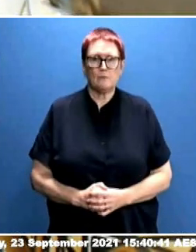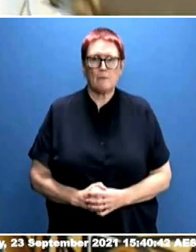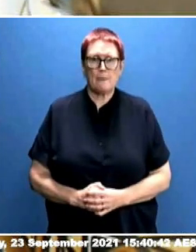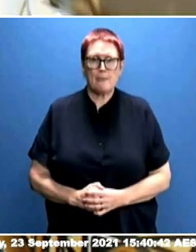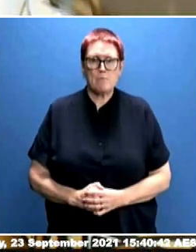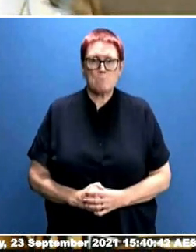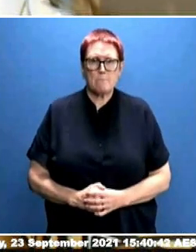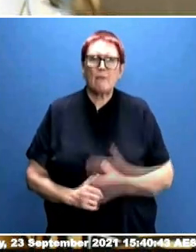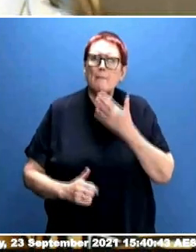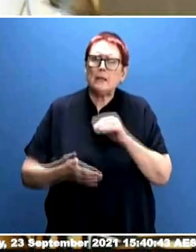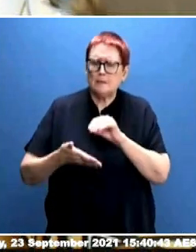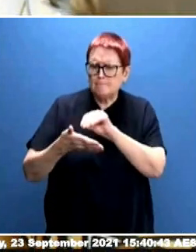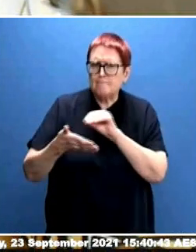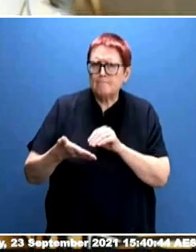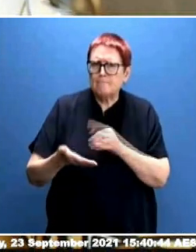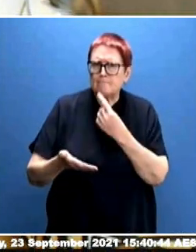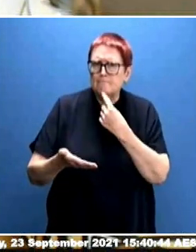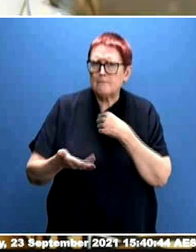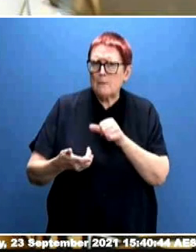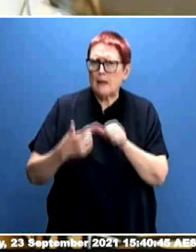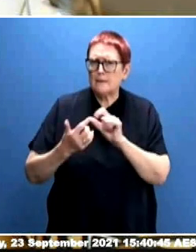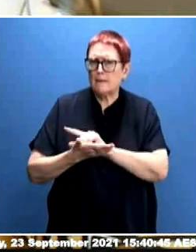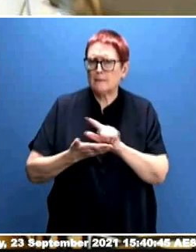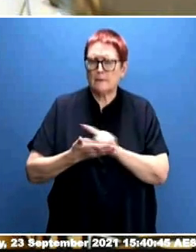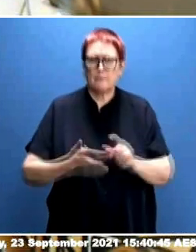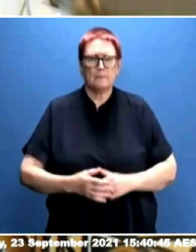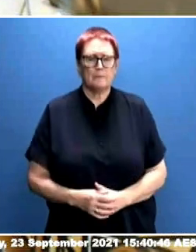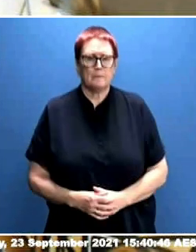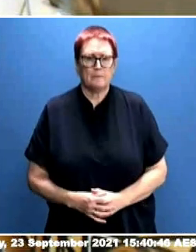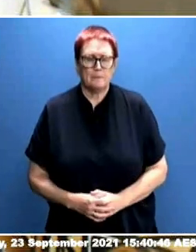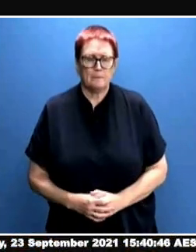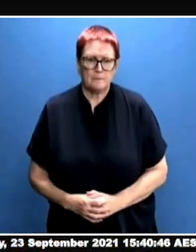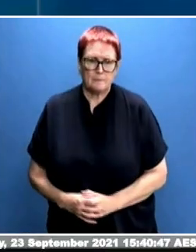to take those on notice, I don't know. I can.